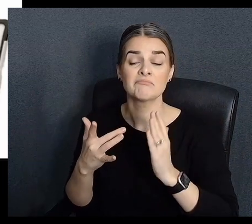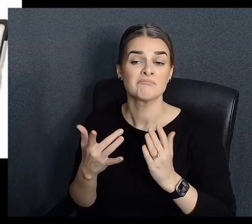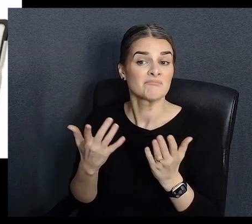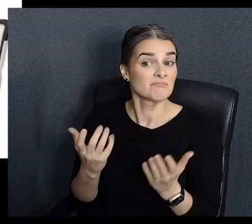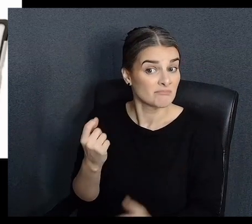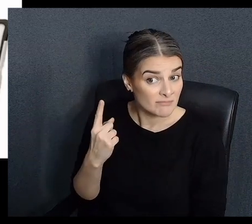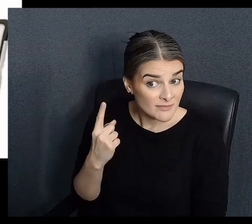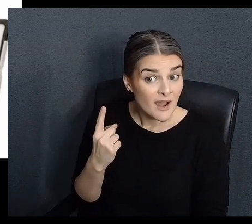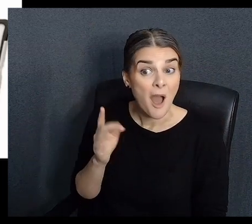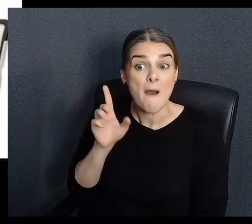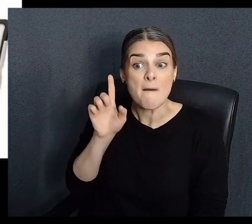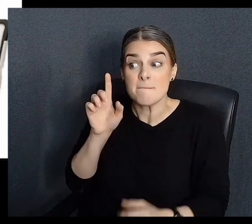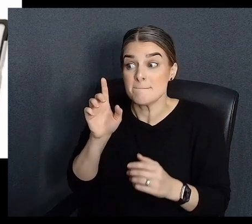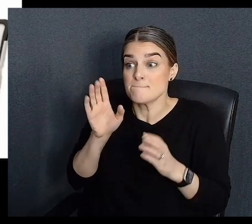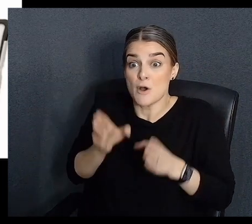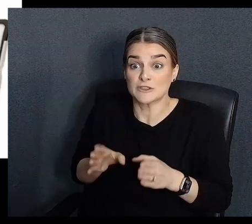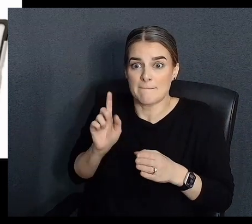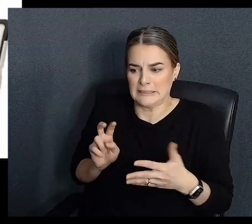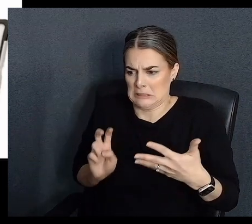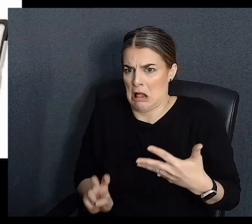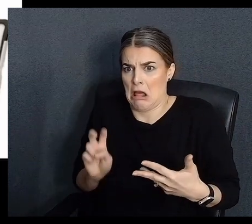have to work their way through the hierarchy